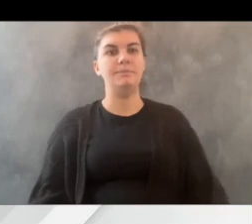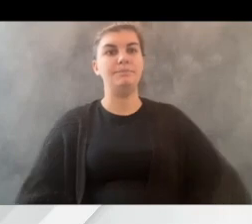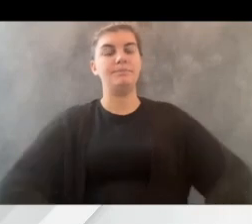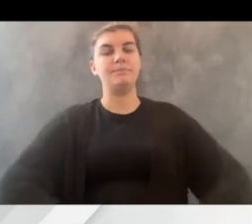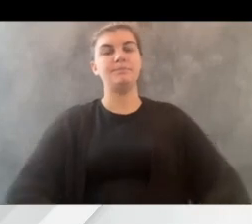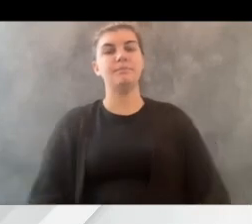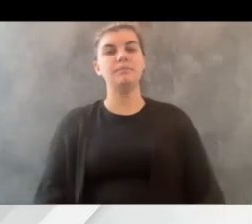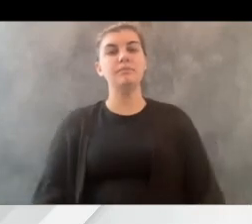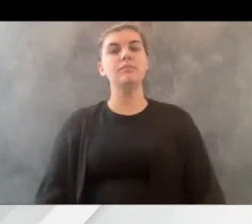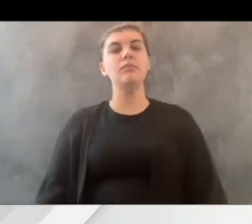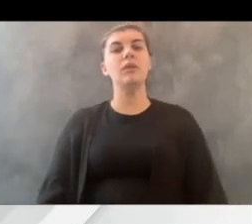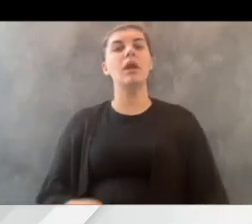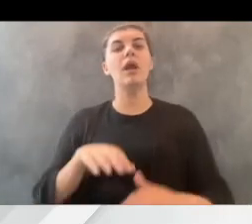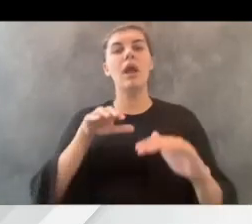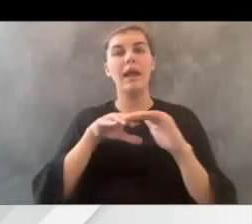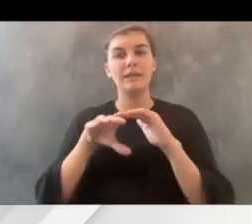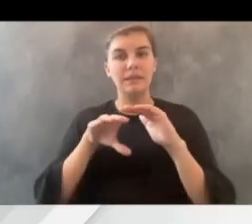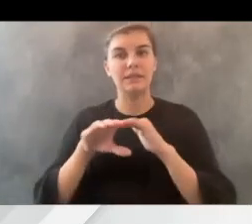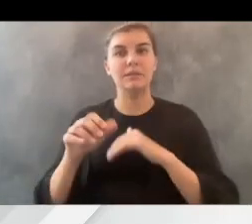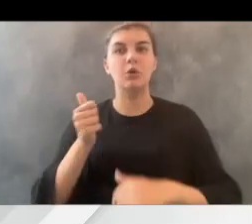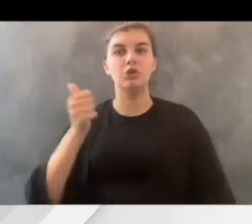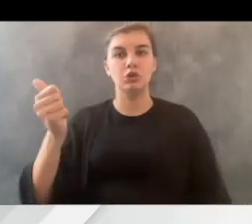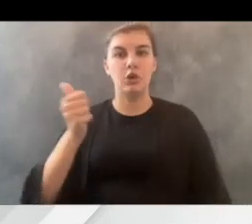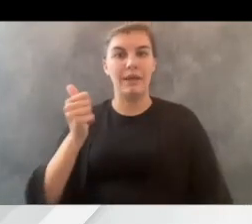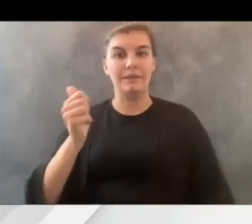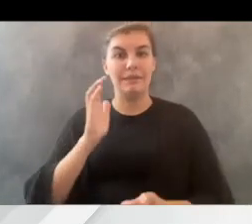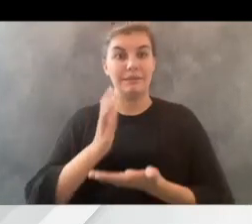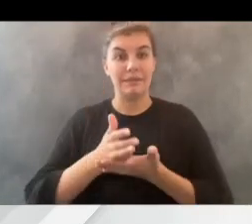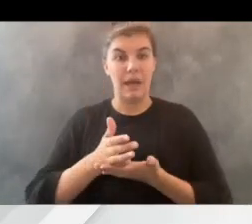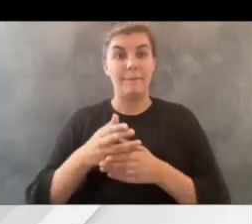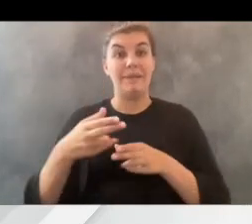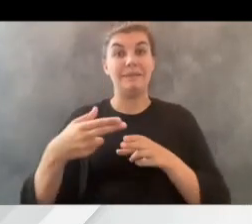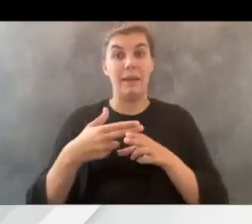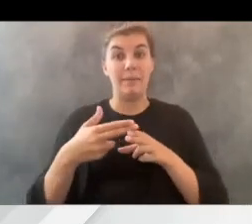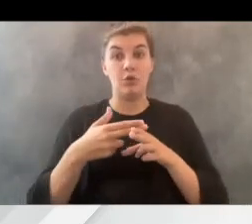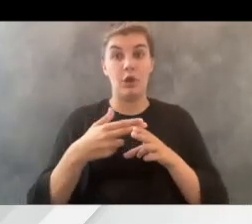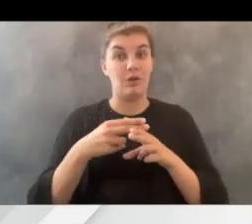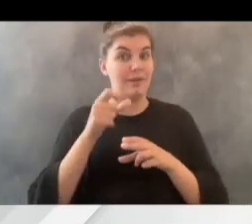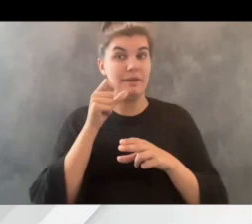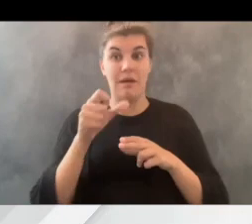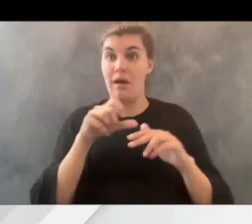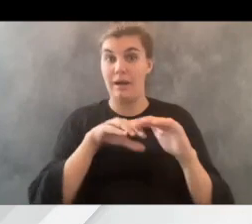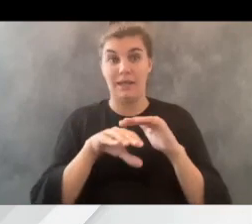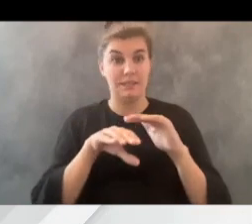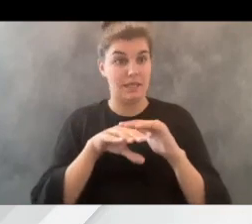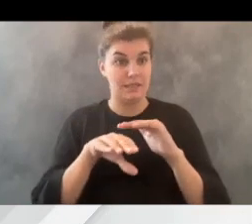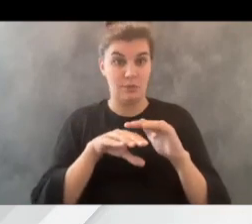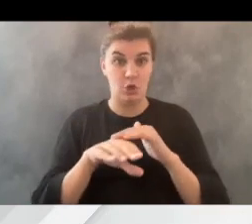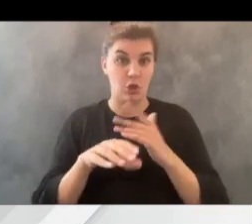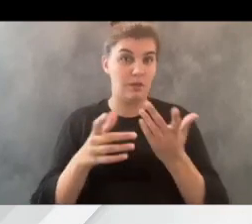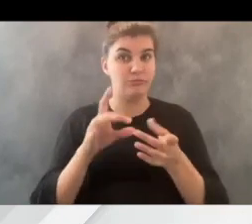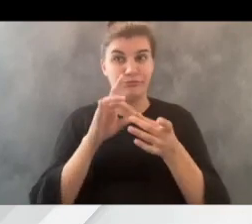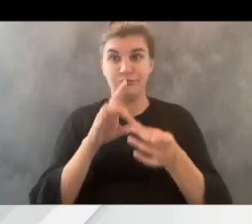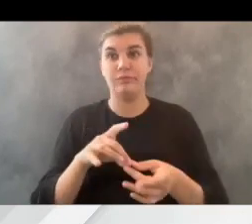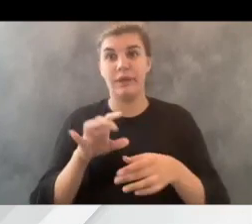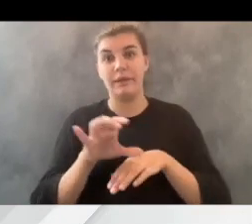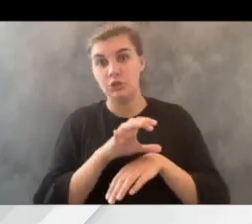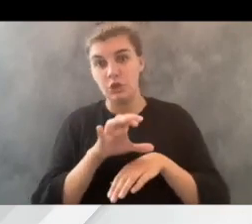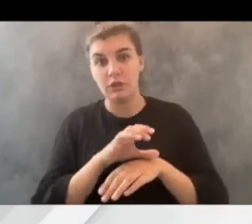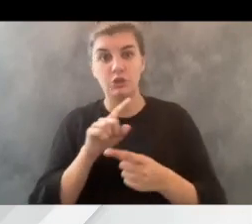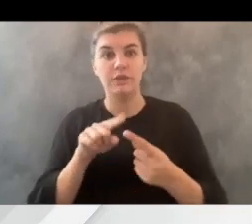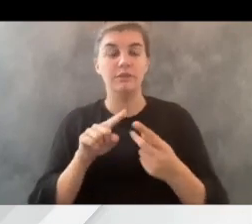Where accessible transit stops are temporarily not accessible due to construction, maintenance